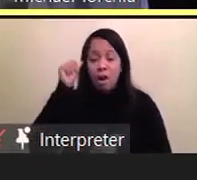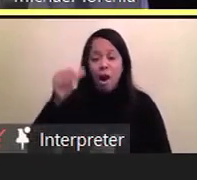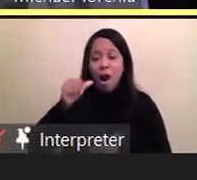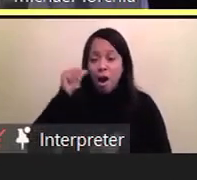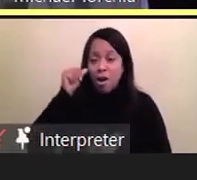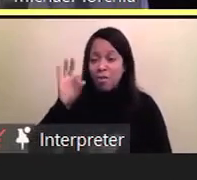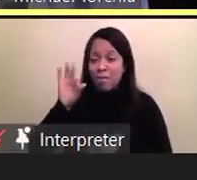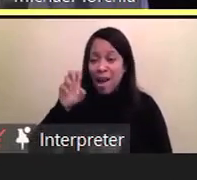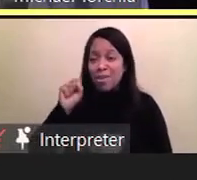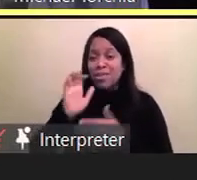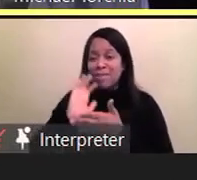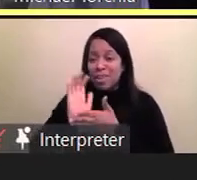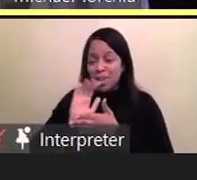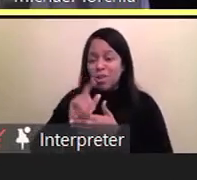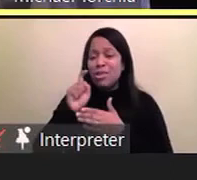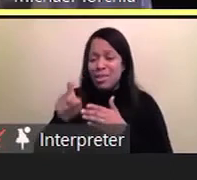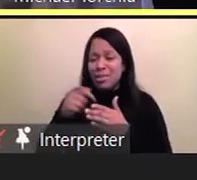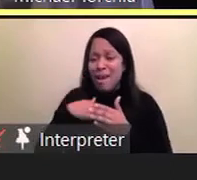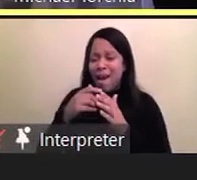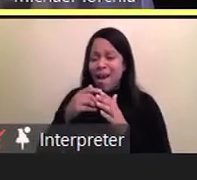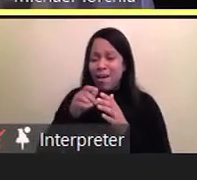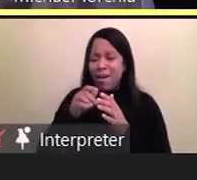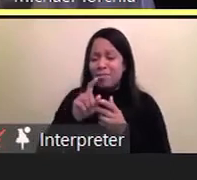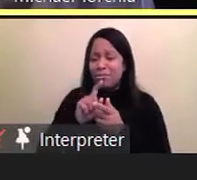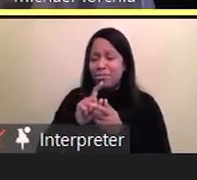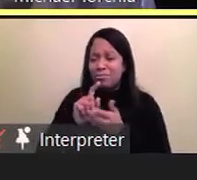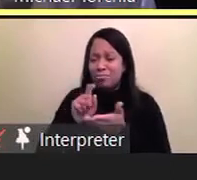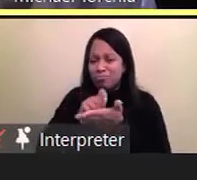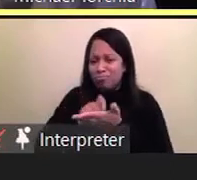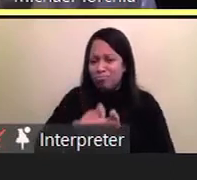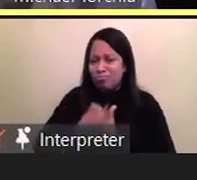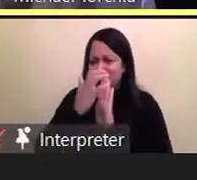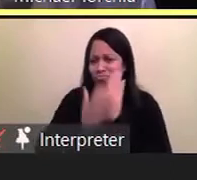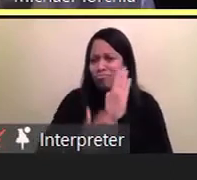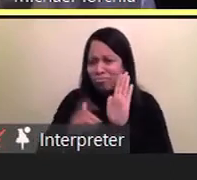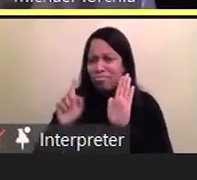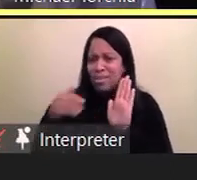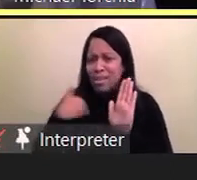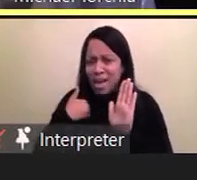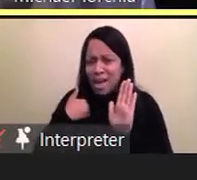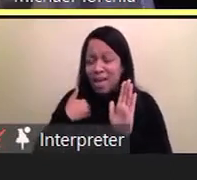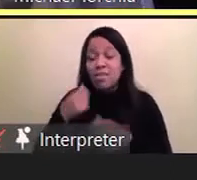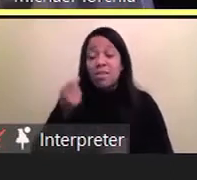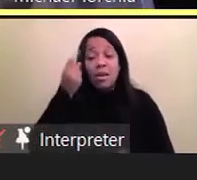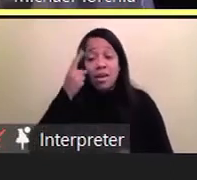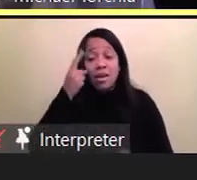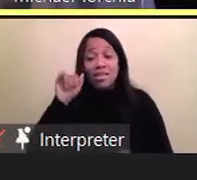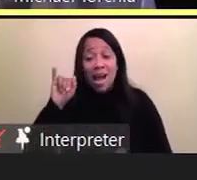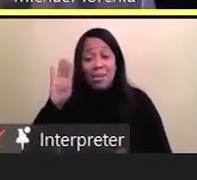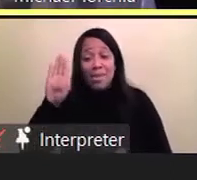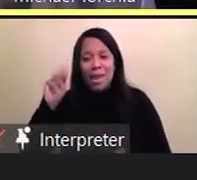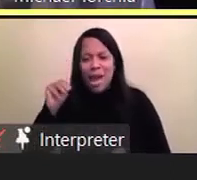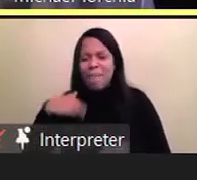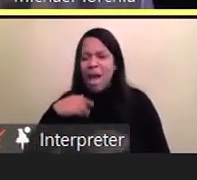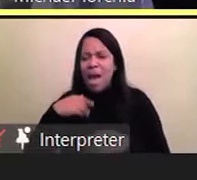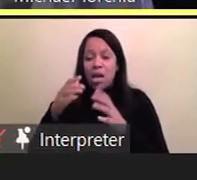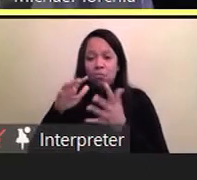So IBM had a huge library of all sorts of videos-- training videos, meetings, things like that.